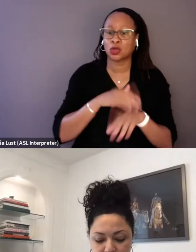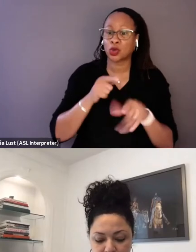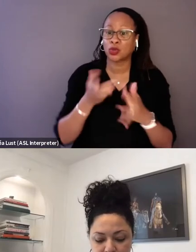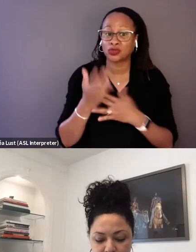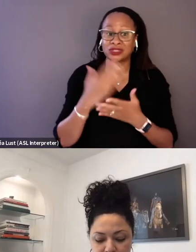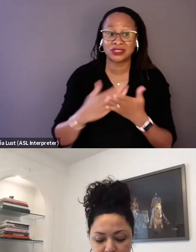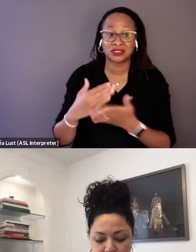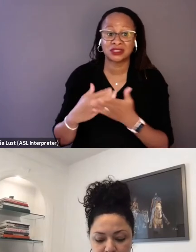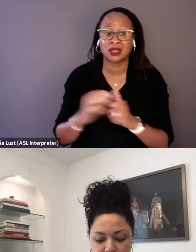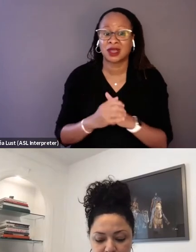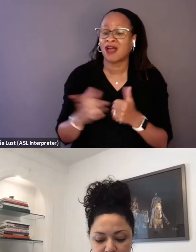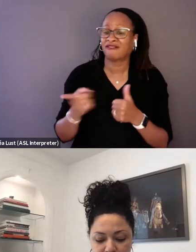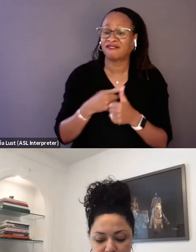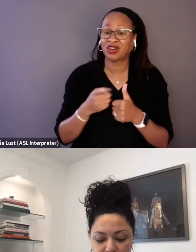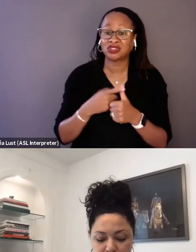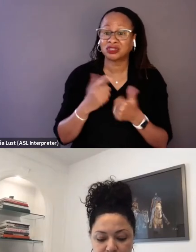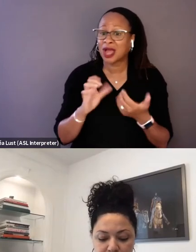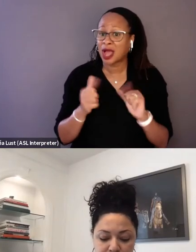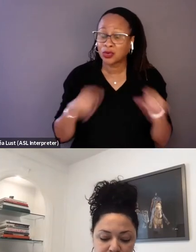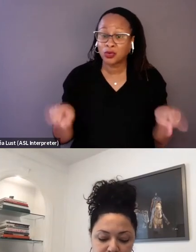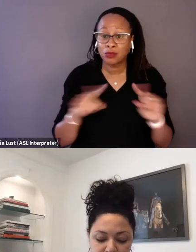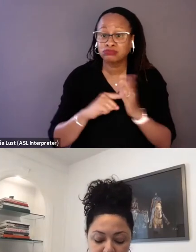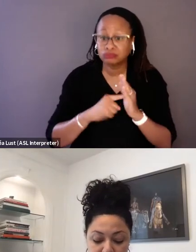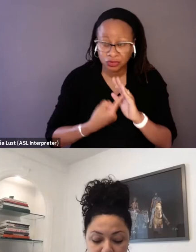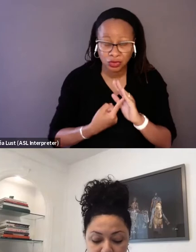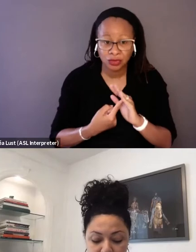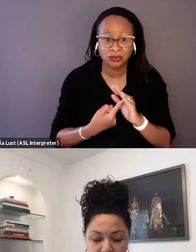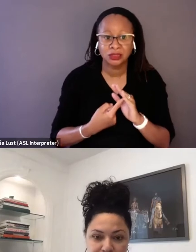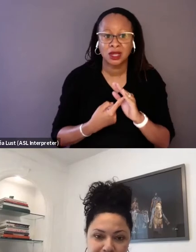is first and foremost, how you all start before Stonewall?